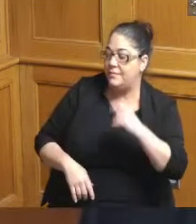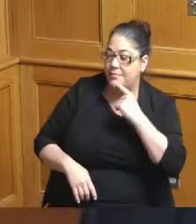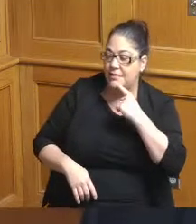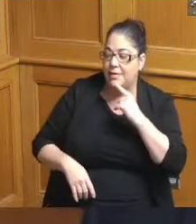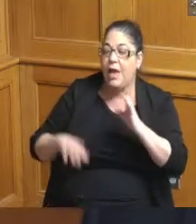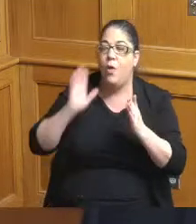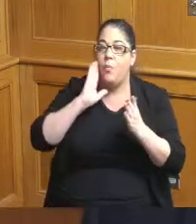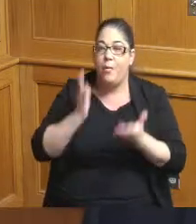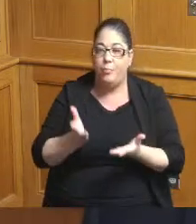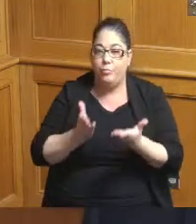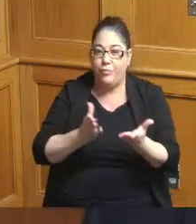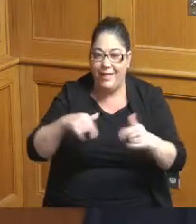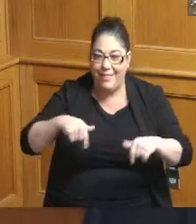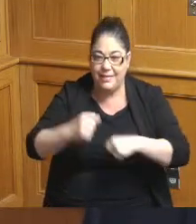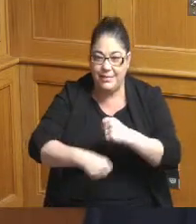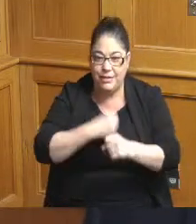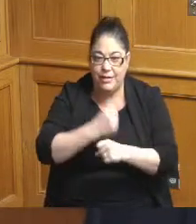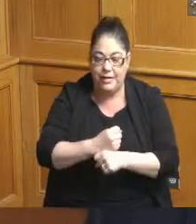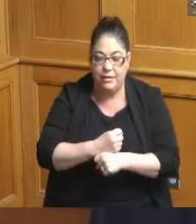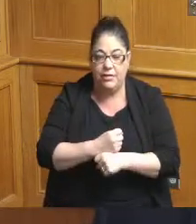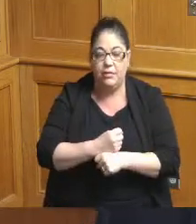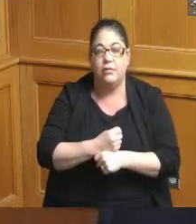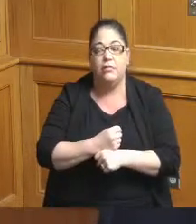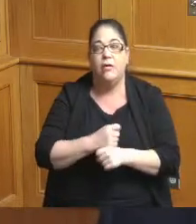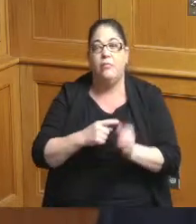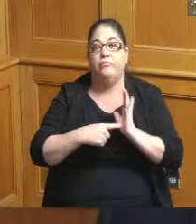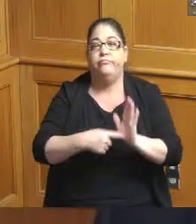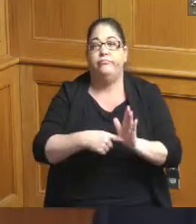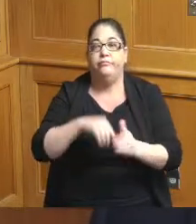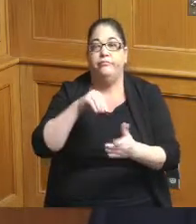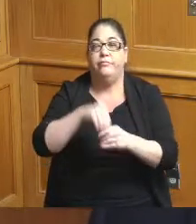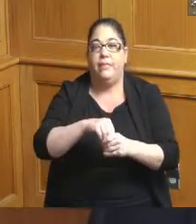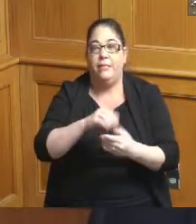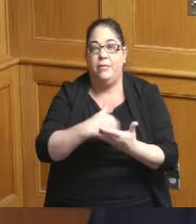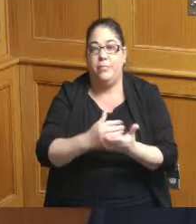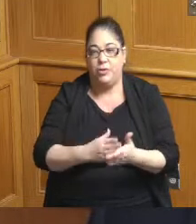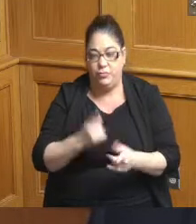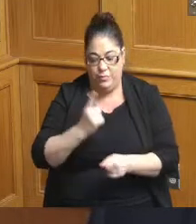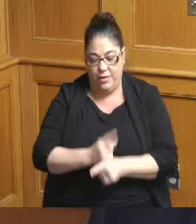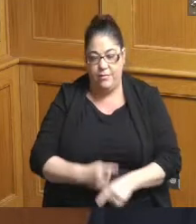forward this year and then it would ultimately be reflected in the budget correct would it come from